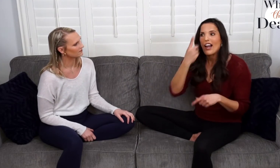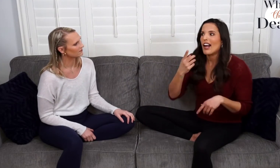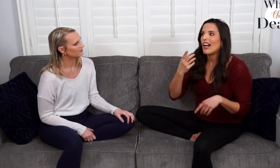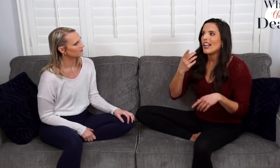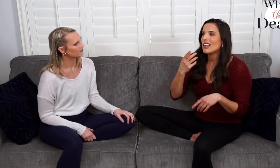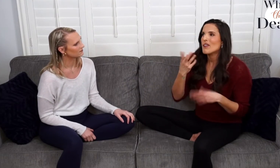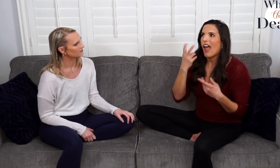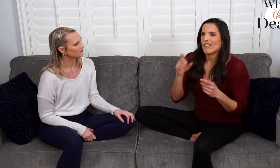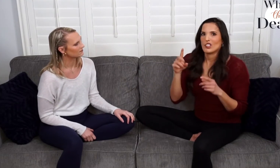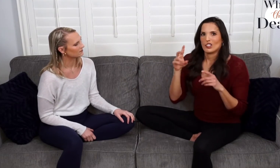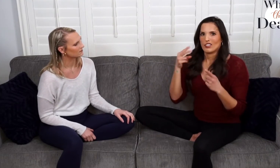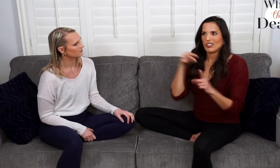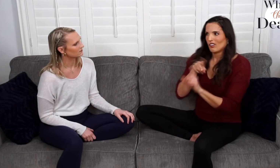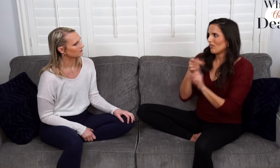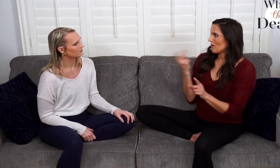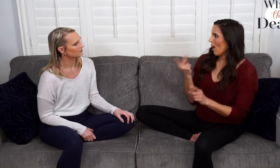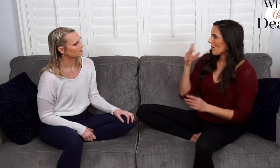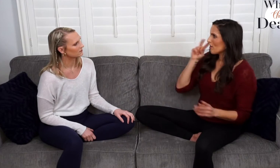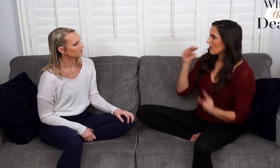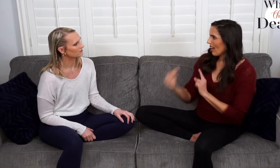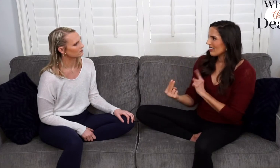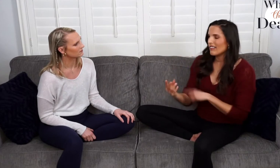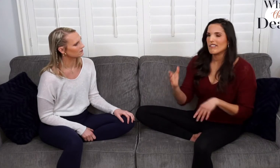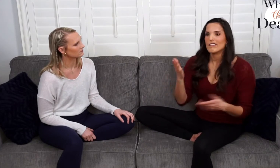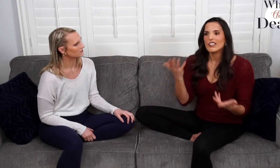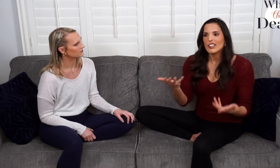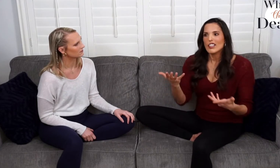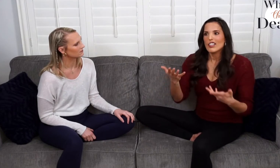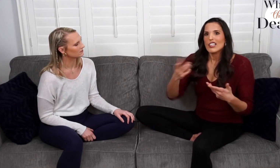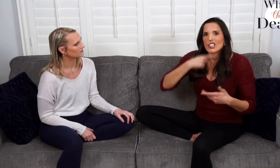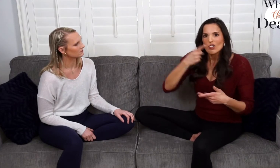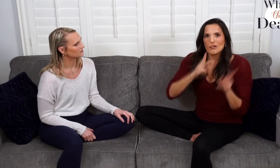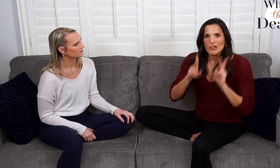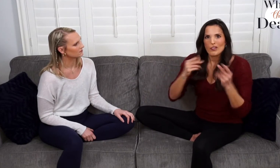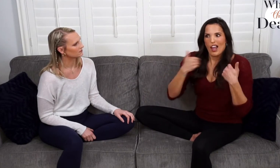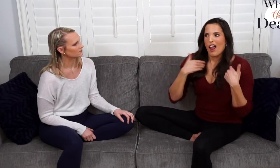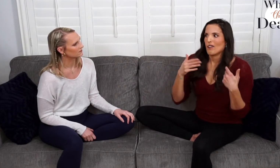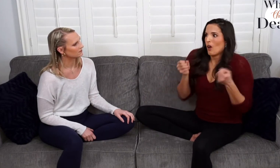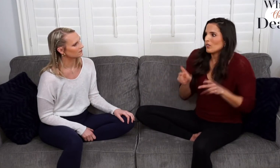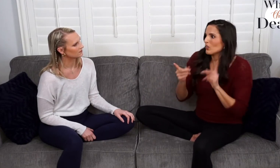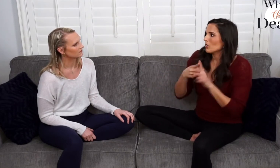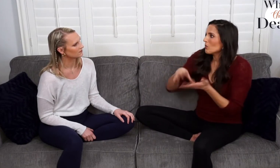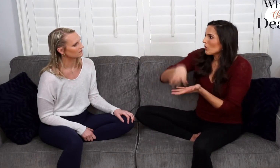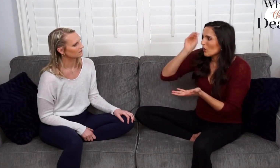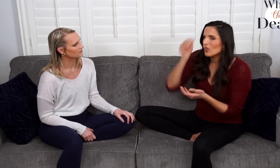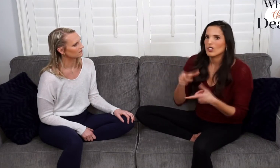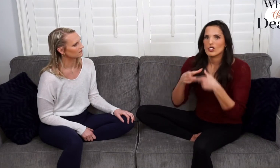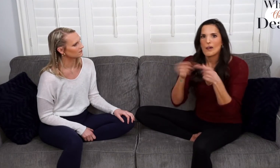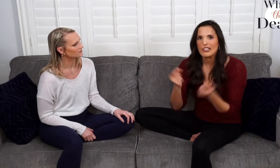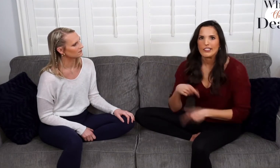But you have to understand from our perspective hearing people have the opportunity to learn